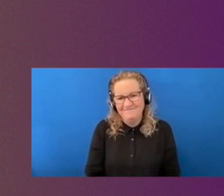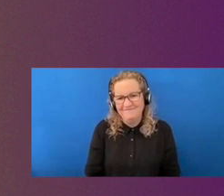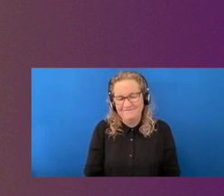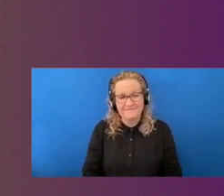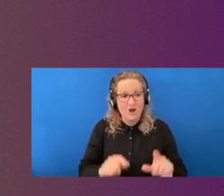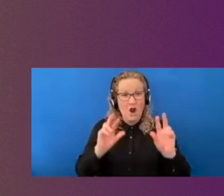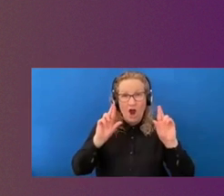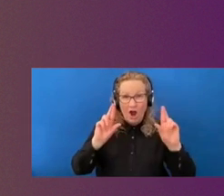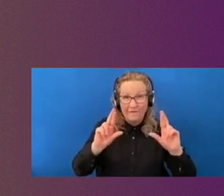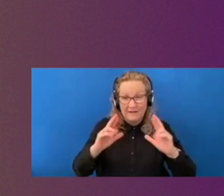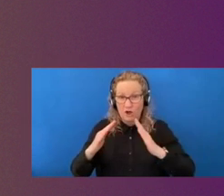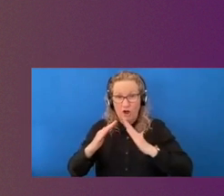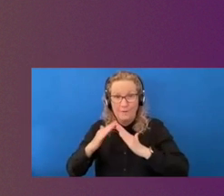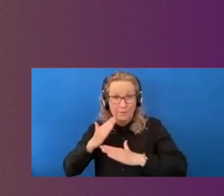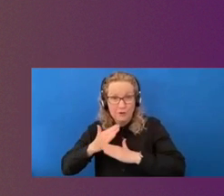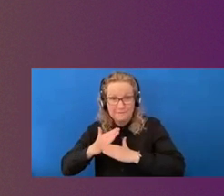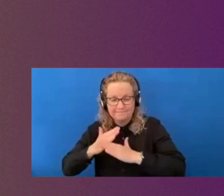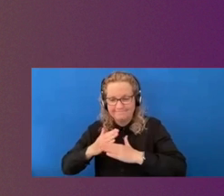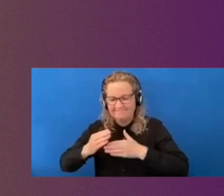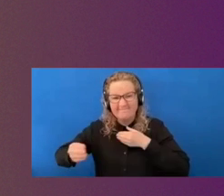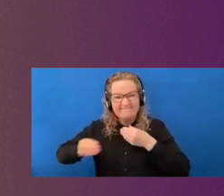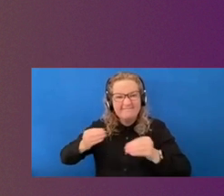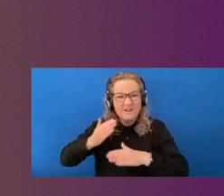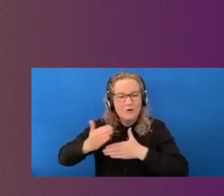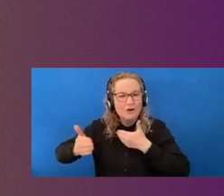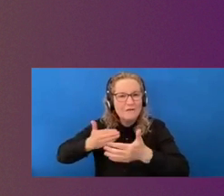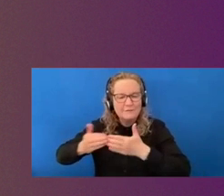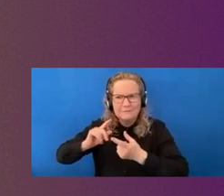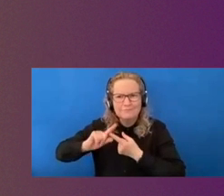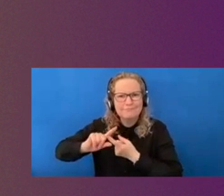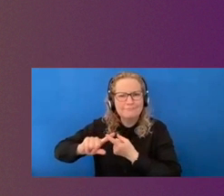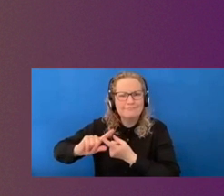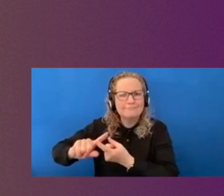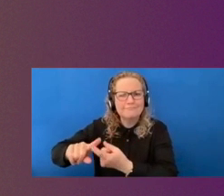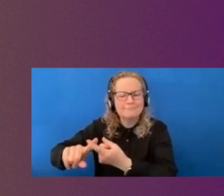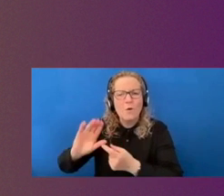flexible working agreements all stay in place and everybody can keep yeah participating and engaging